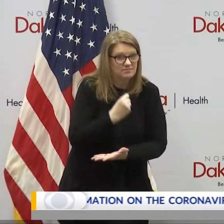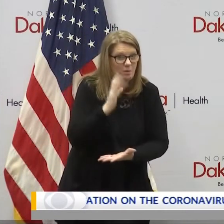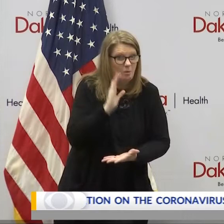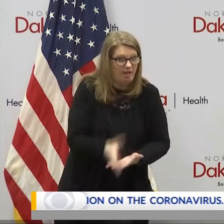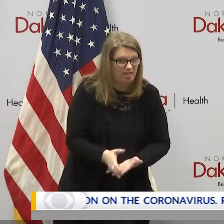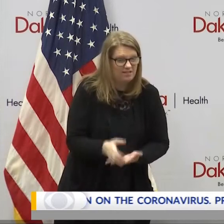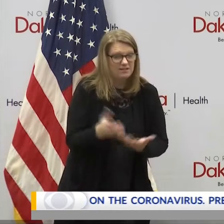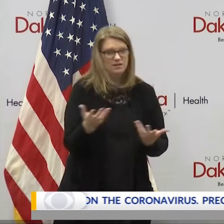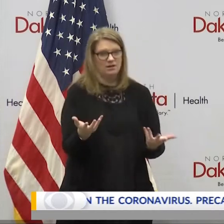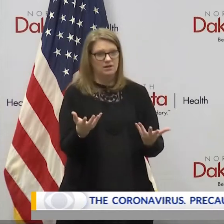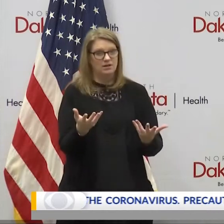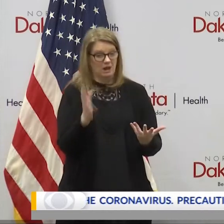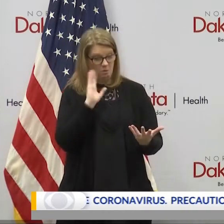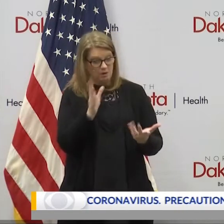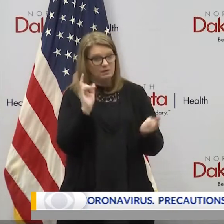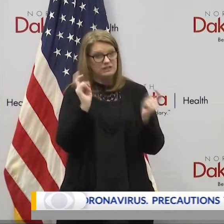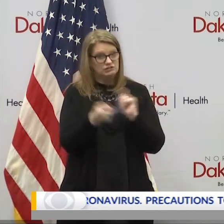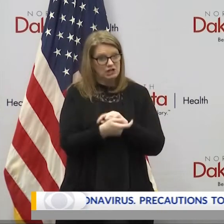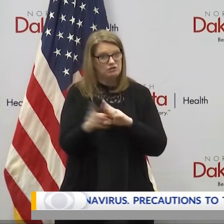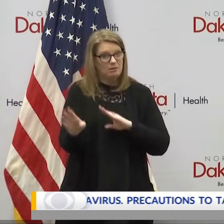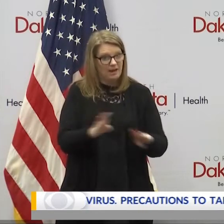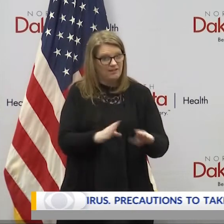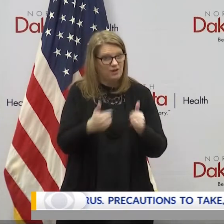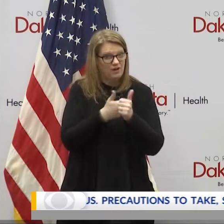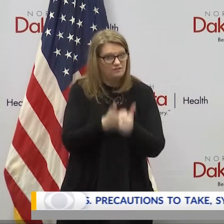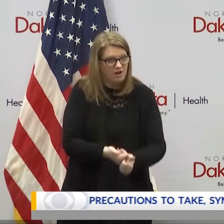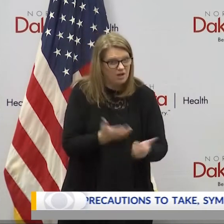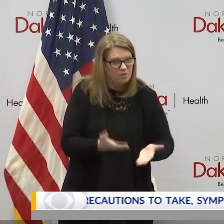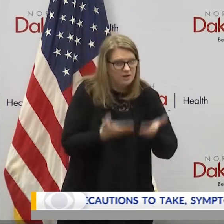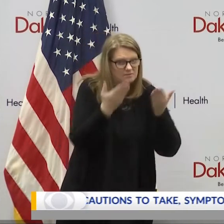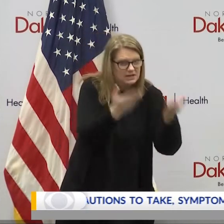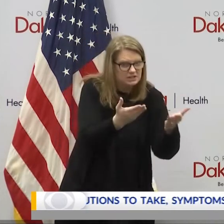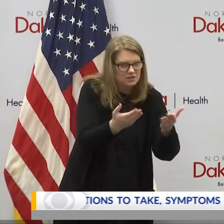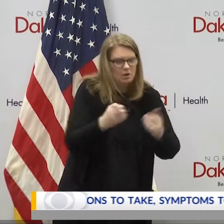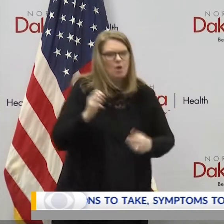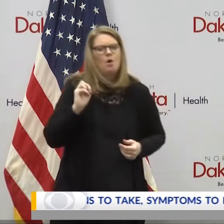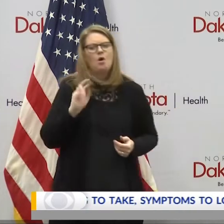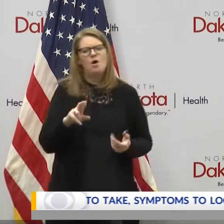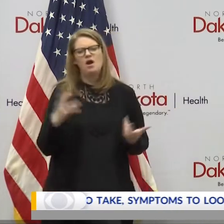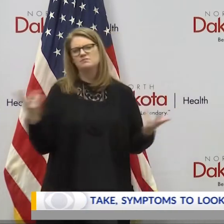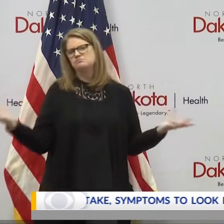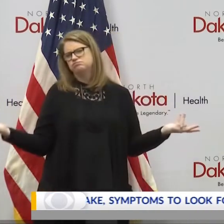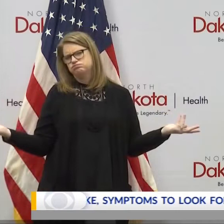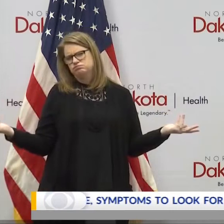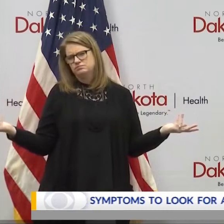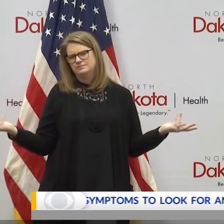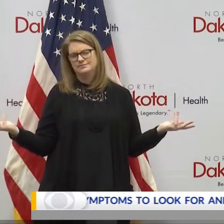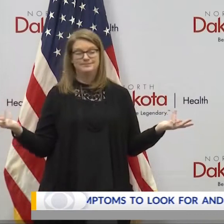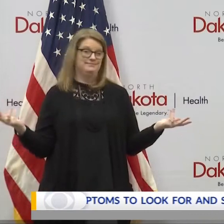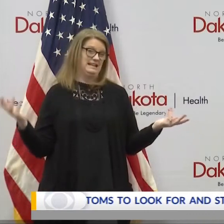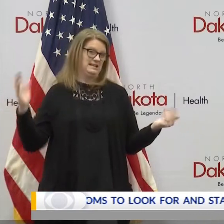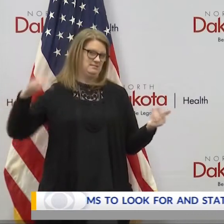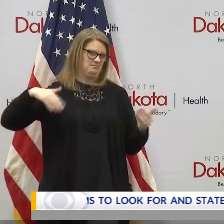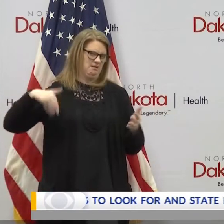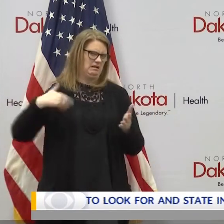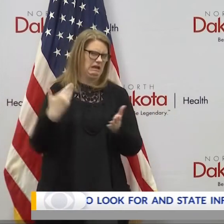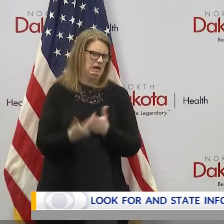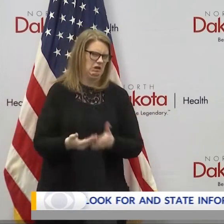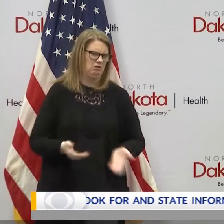HAVE HAD TO LEARN AND LOOK AT WHAT OTHER STATES HAVE DONE AND WILL WE CHANGE OUR BEHAVIOR ACCORDINGLY. OR WILL WE PRESUME THAT SINCE IT IS NOT HERE YET IT